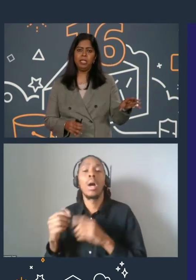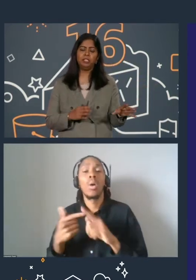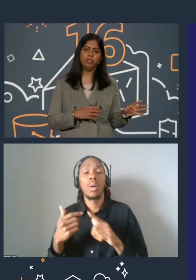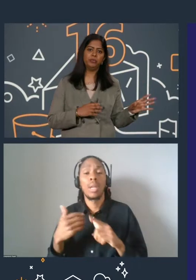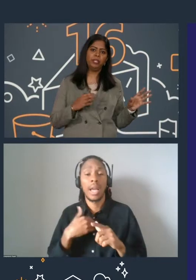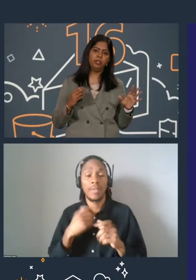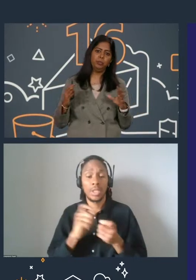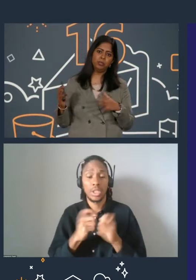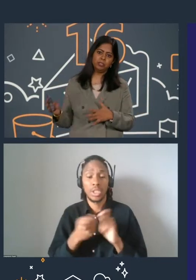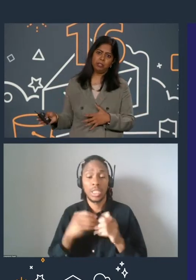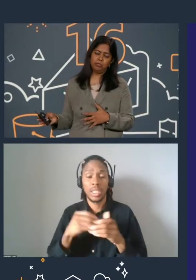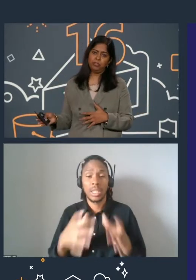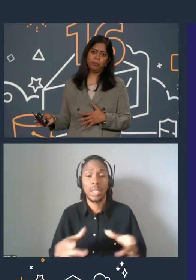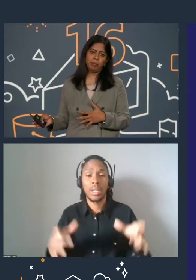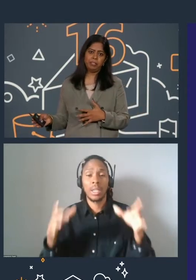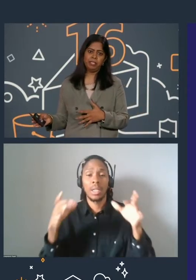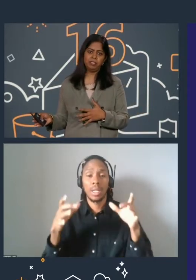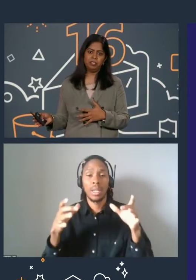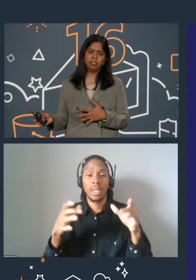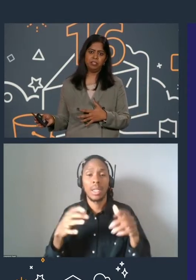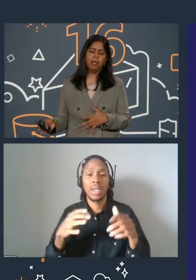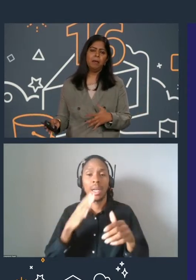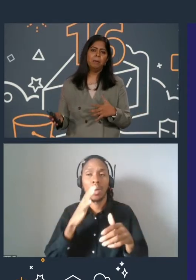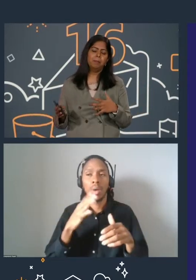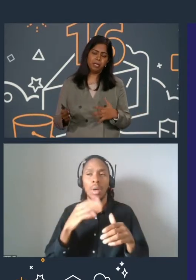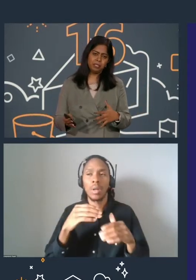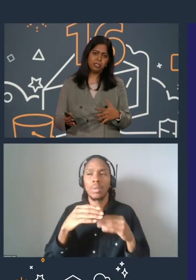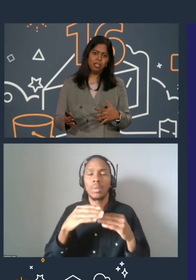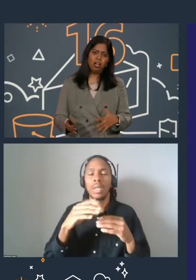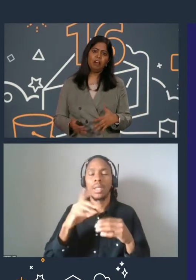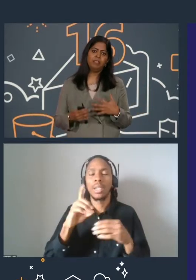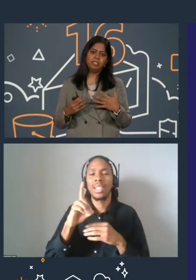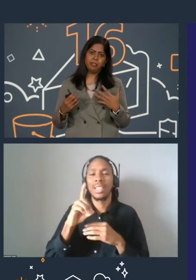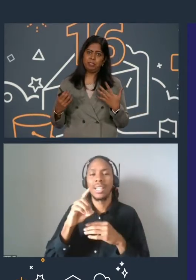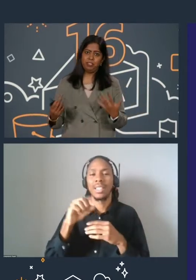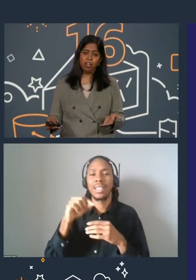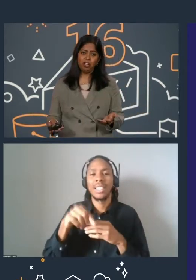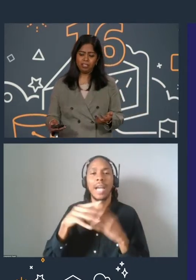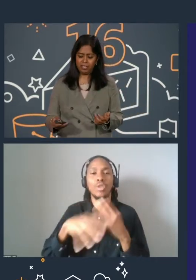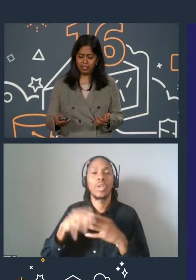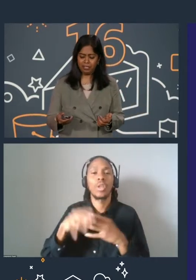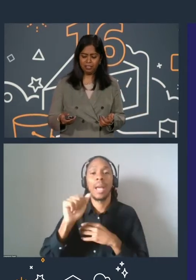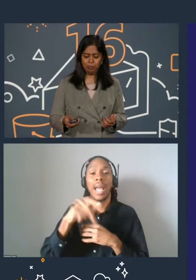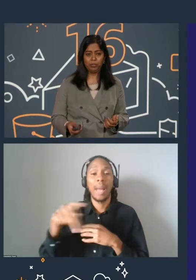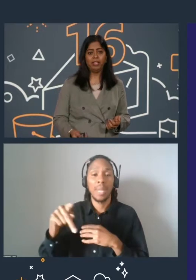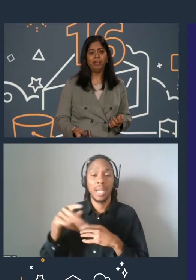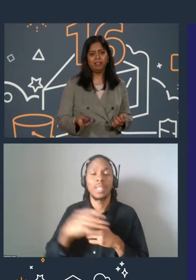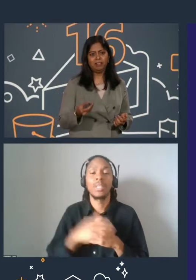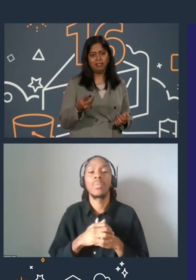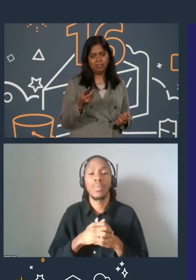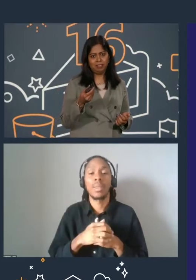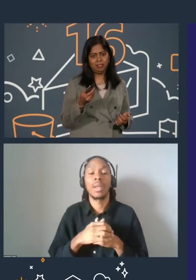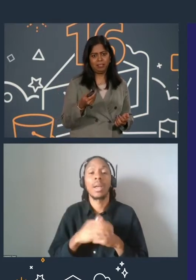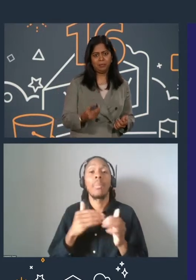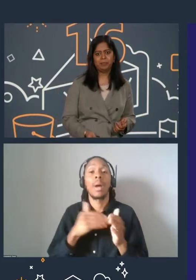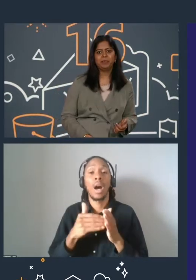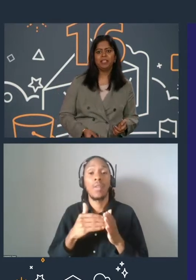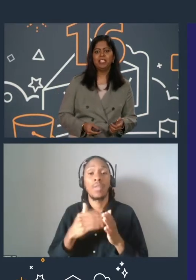it's going to invoke downstream applications. But oftentimes than not, it ends up looking like this.